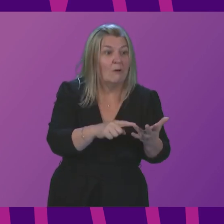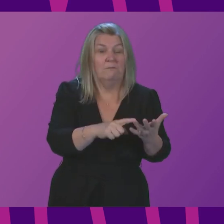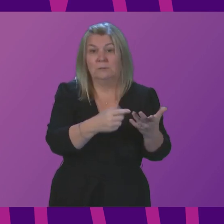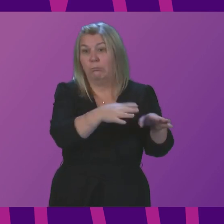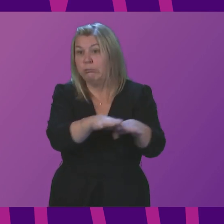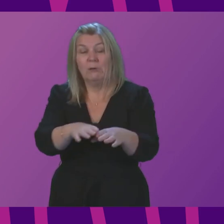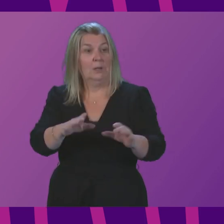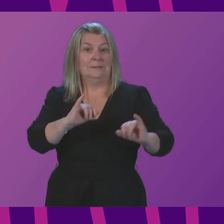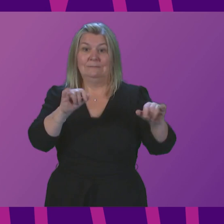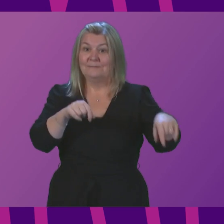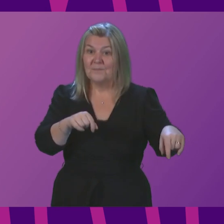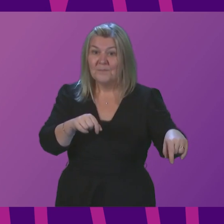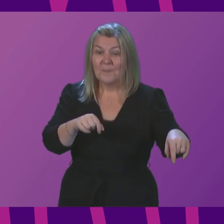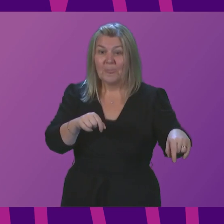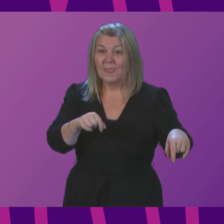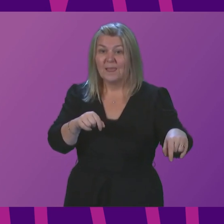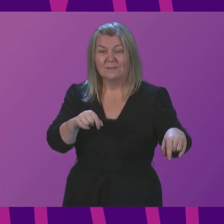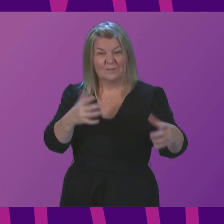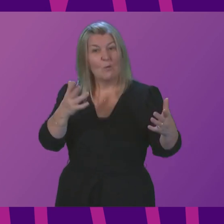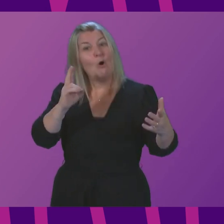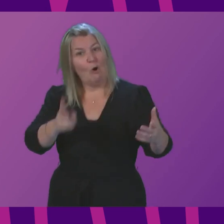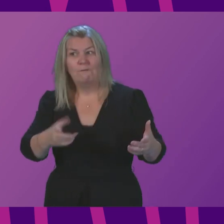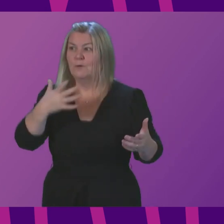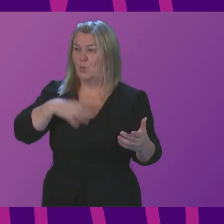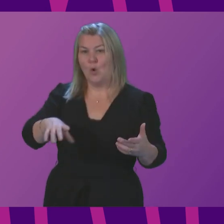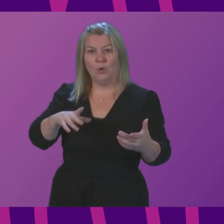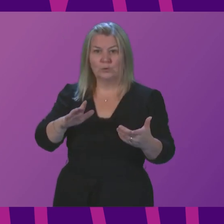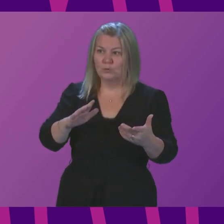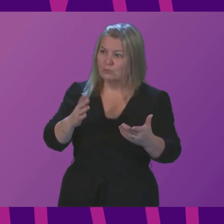take the services on but cannot get off the ground due to funding or resourcing issues.